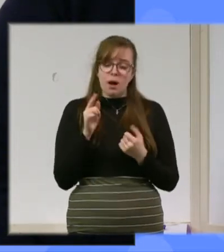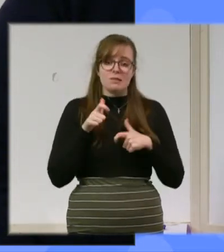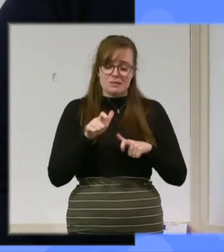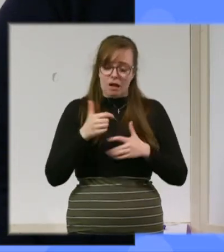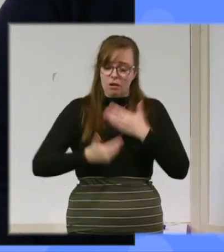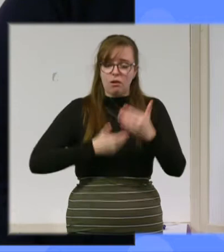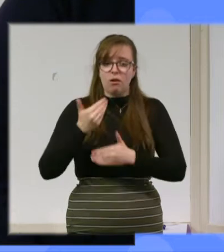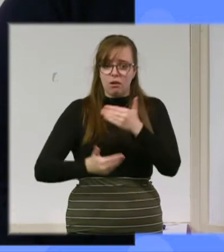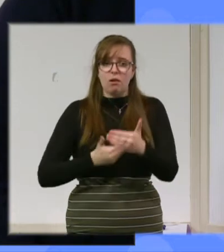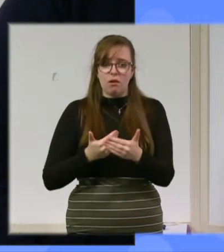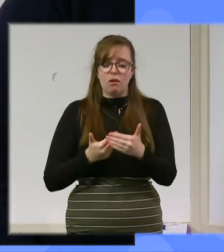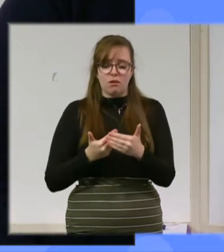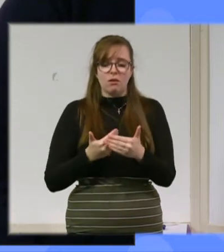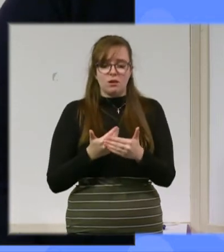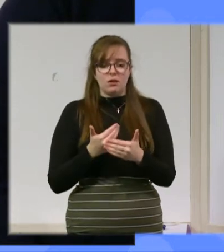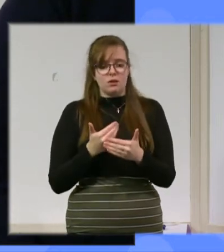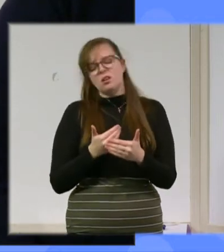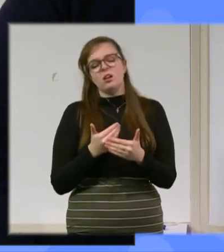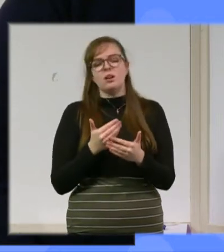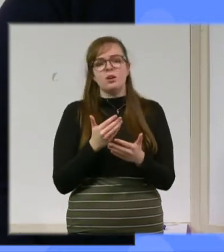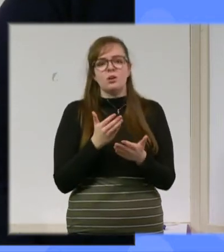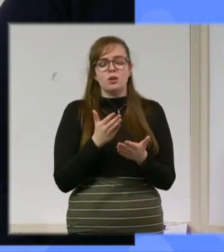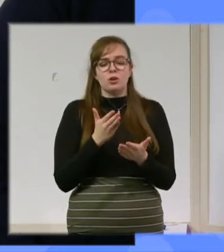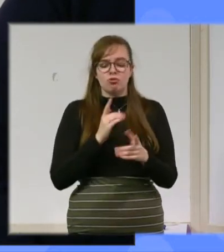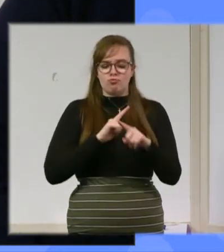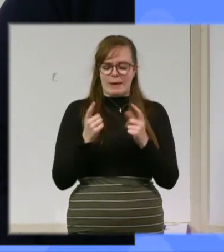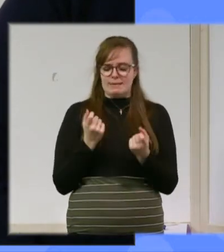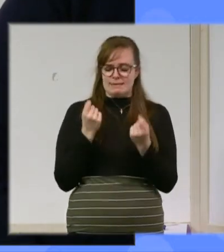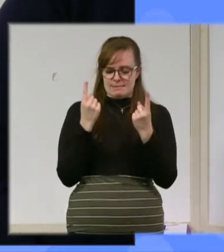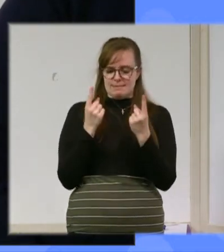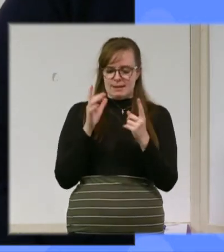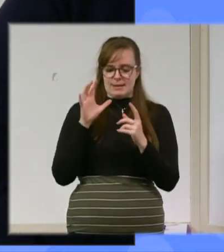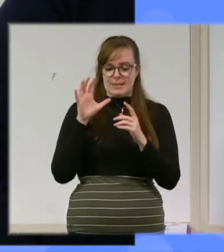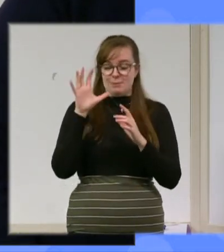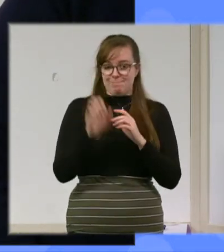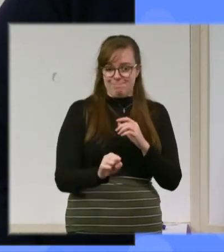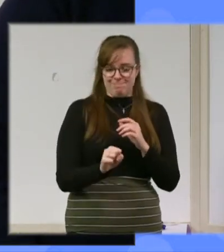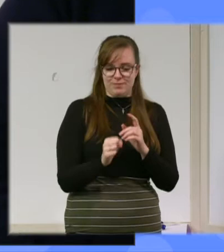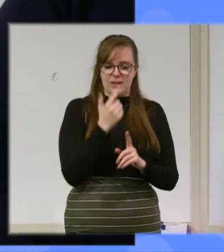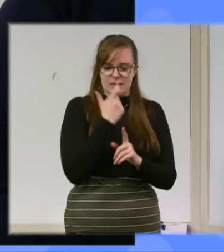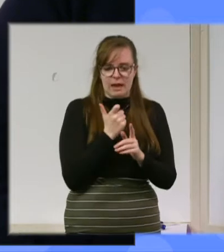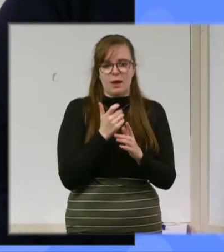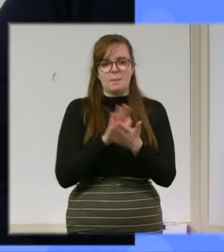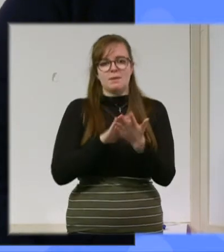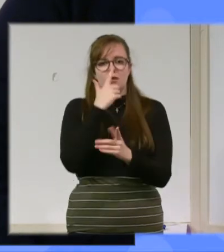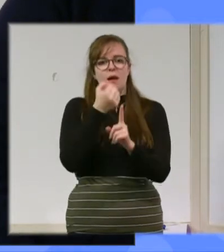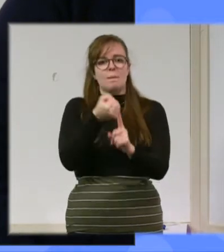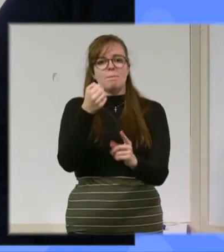and you know you could ask what you can when we can to make an impact and you do